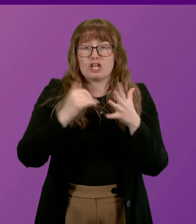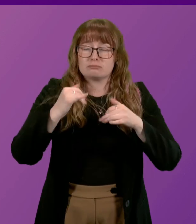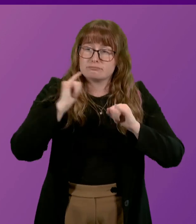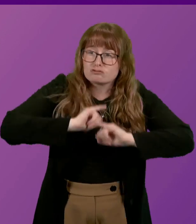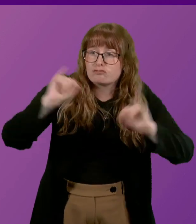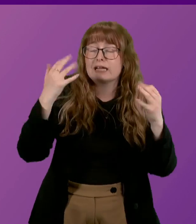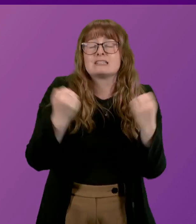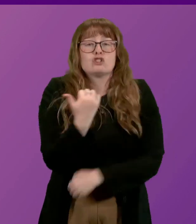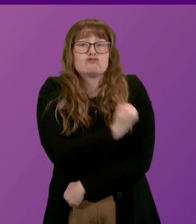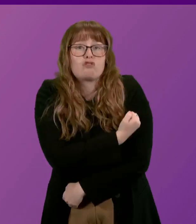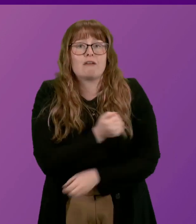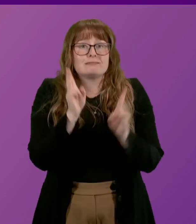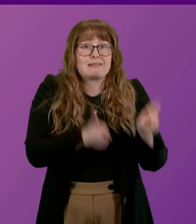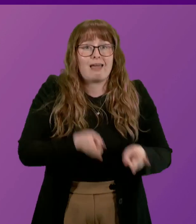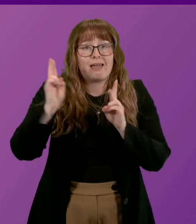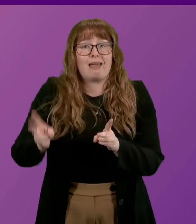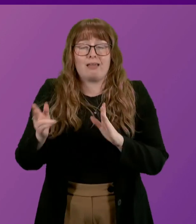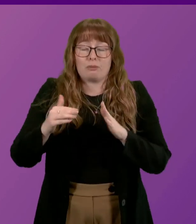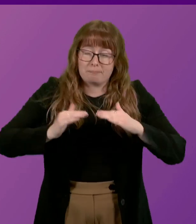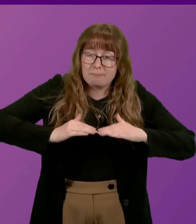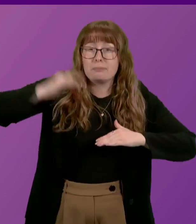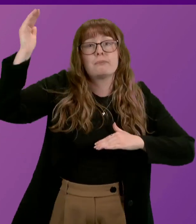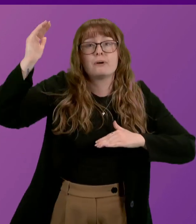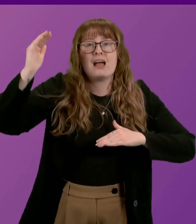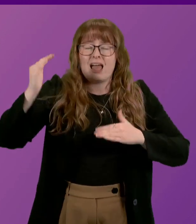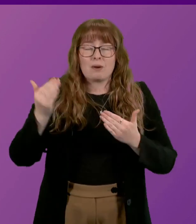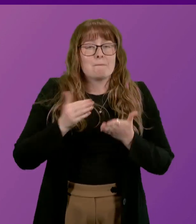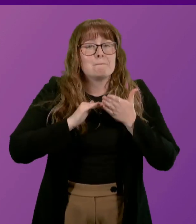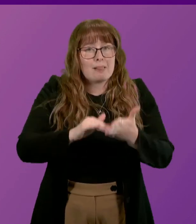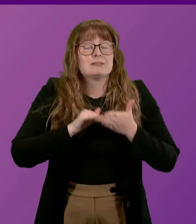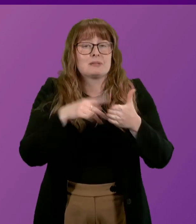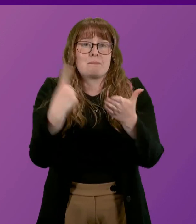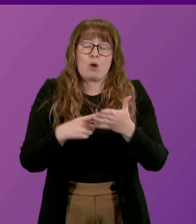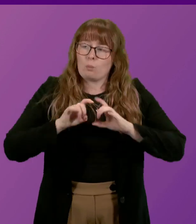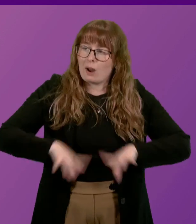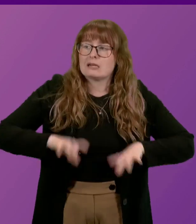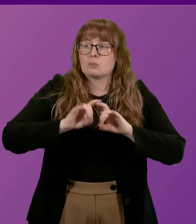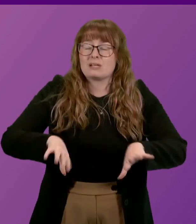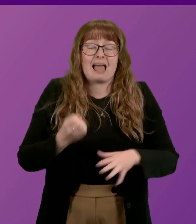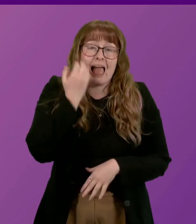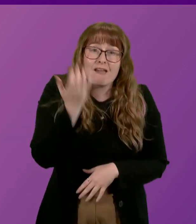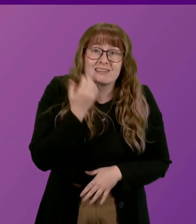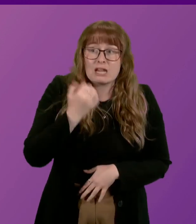to drug deaths; and billions of pounds of money wasted. Every day, Scots pay the price for SNP